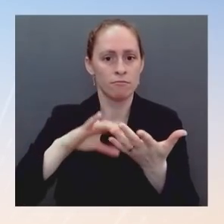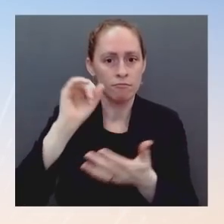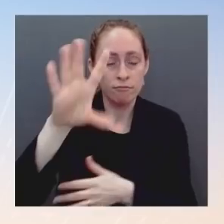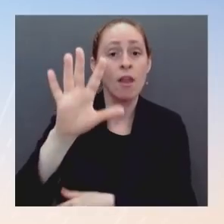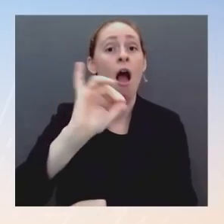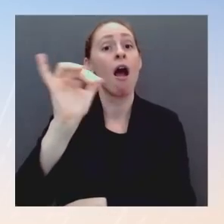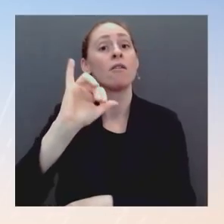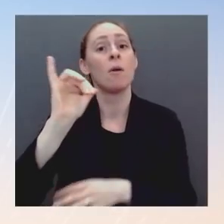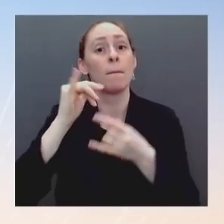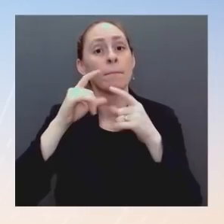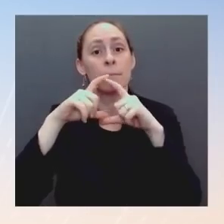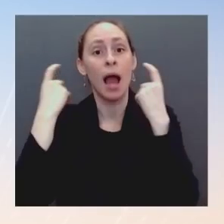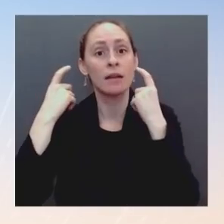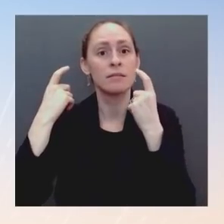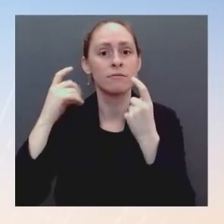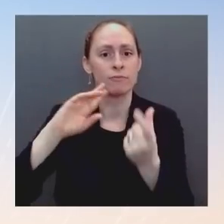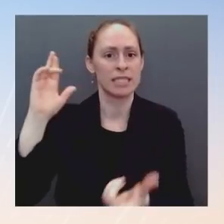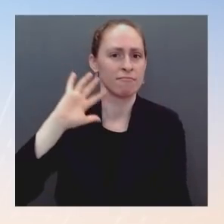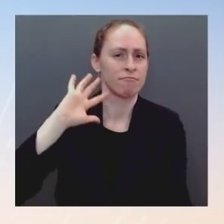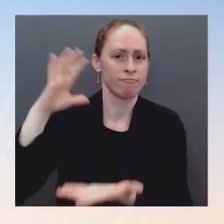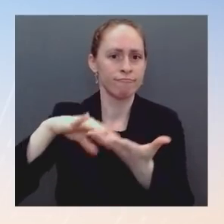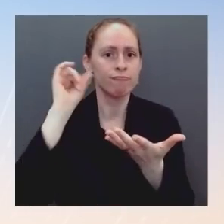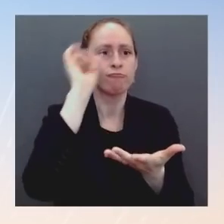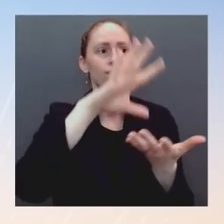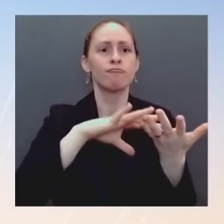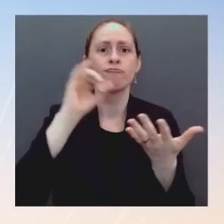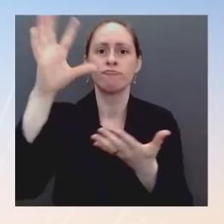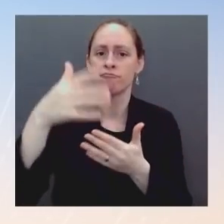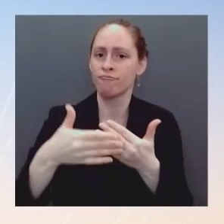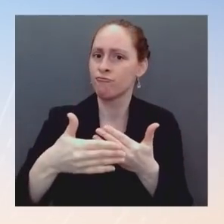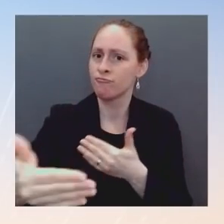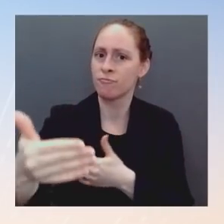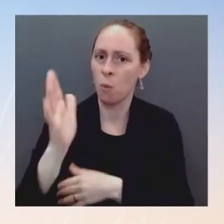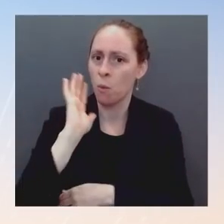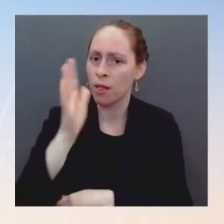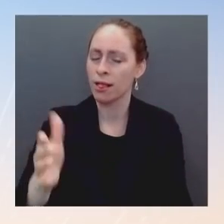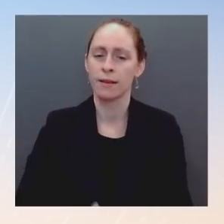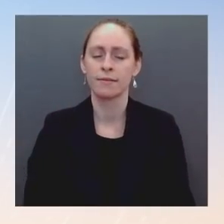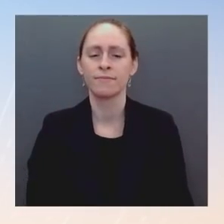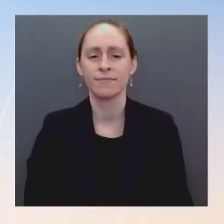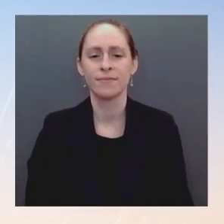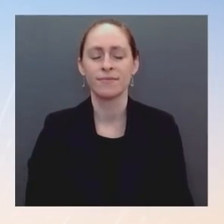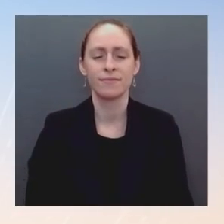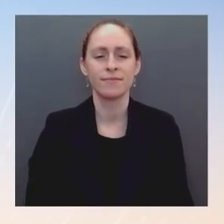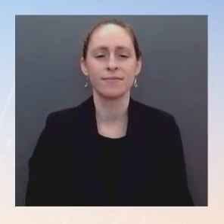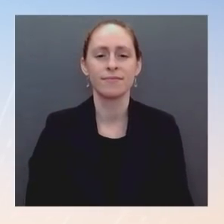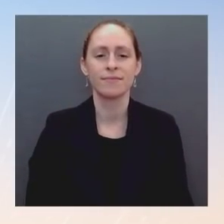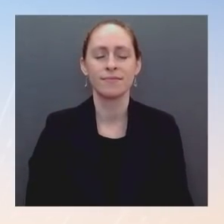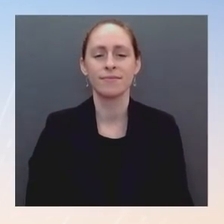I don't think we see it as a disconnect. The President's view is that right now we still need to keep our heads down